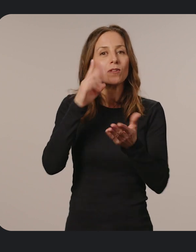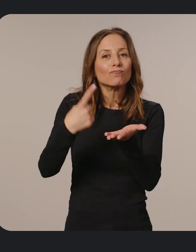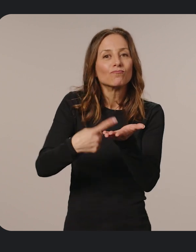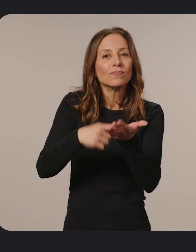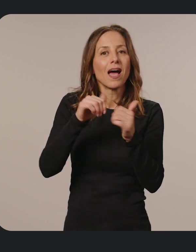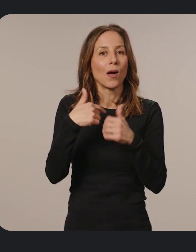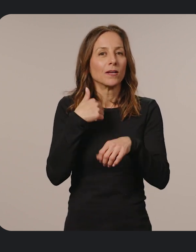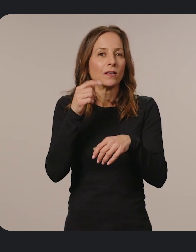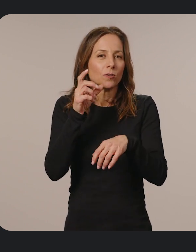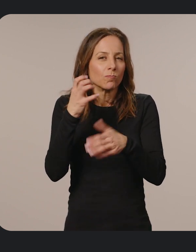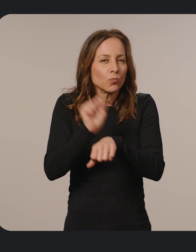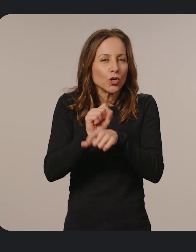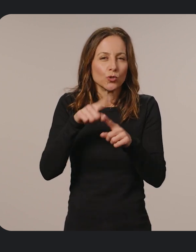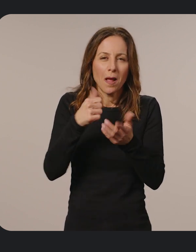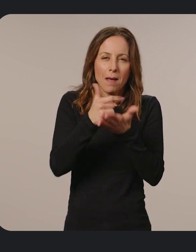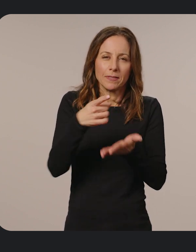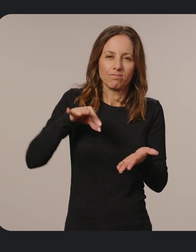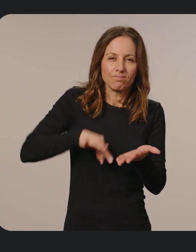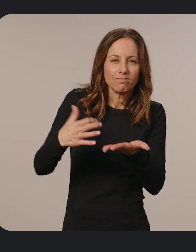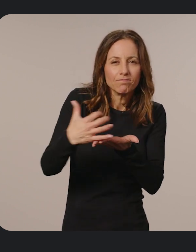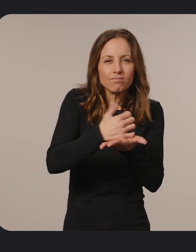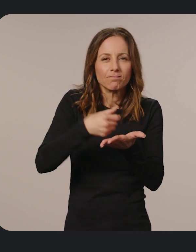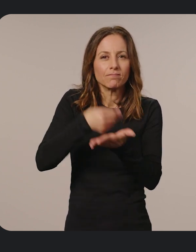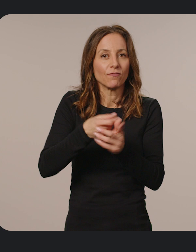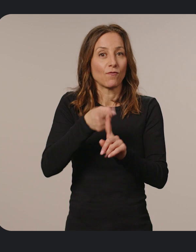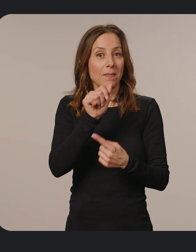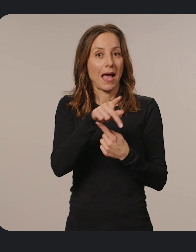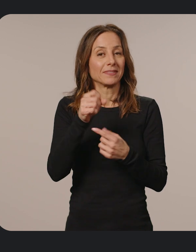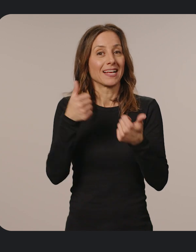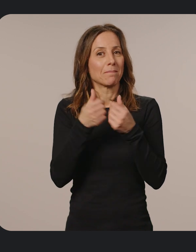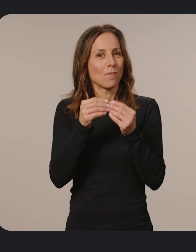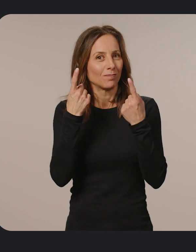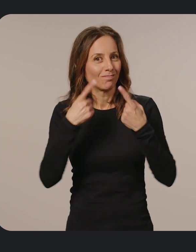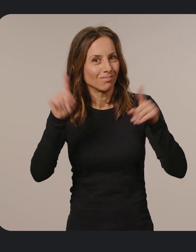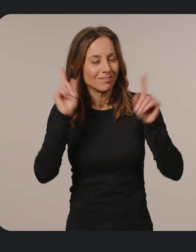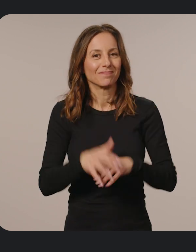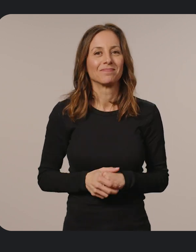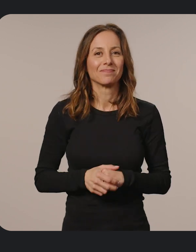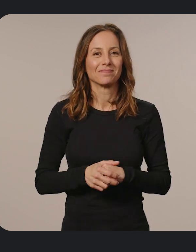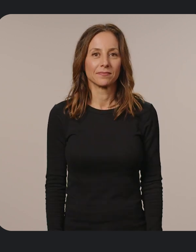Next, Tom's going to talk about how we are working to help you monetize your apps and games more effectively.